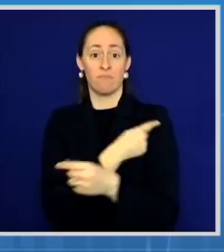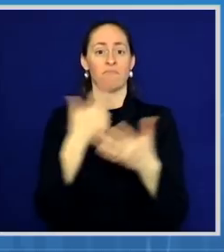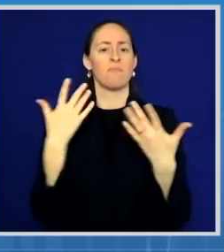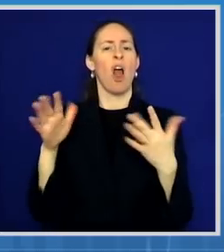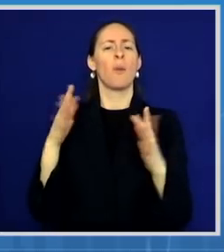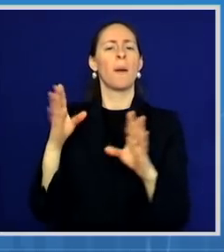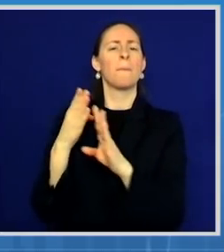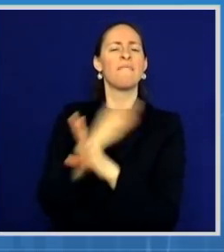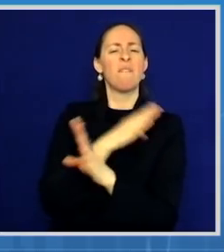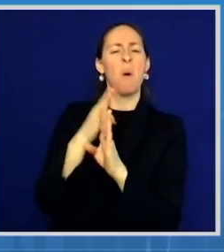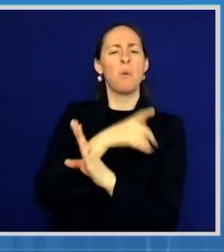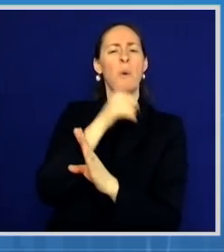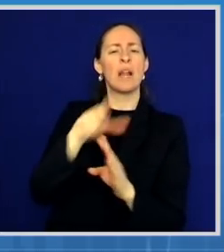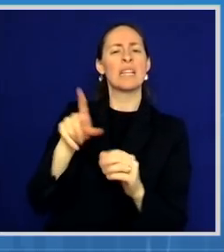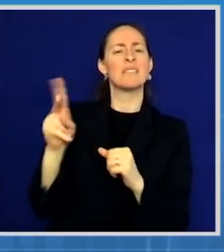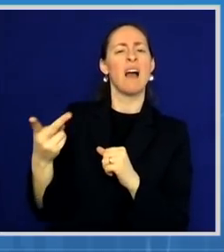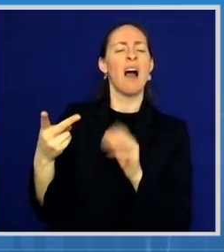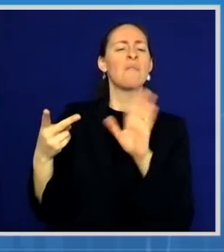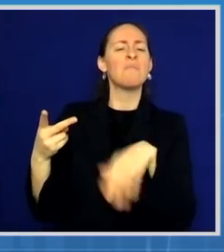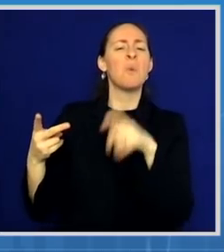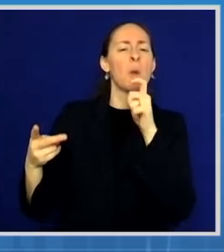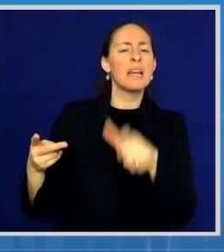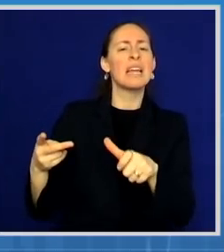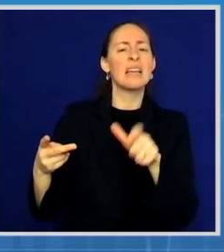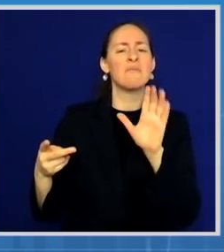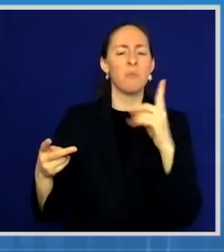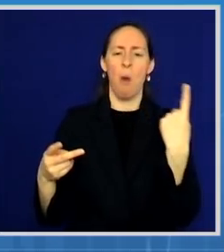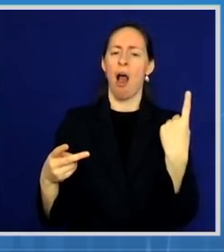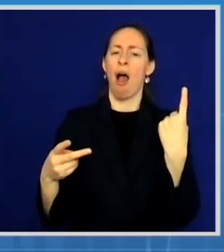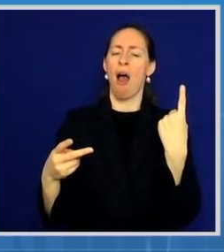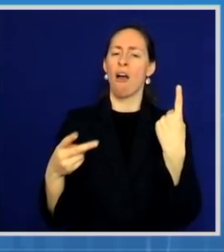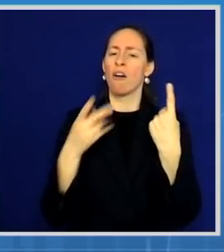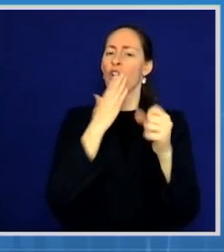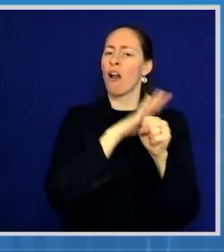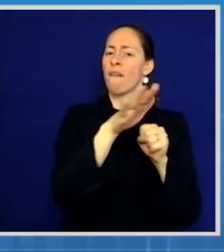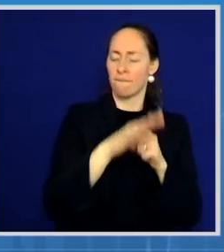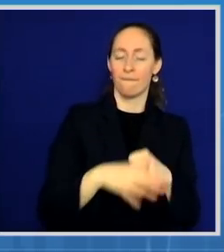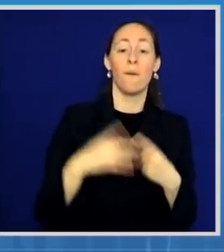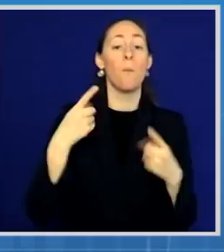and 36 percent in a recent survey were unsure. Next slide.